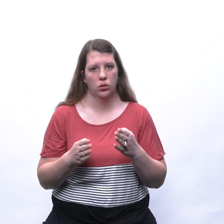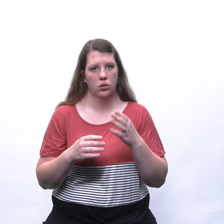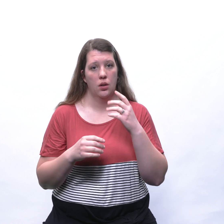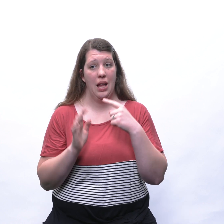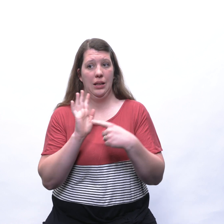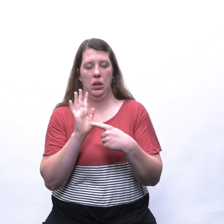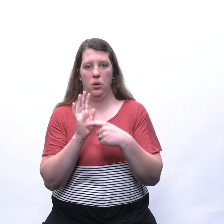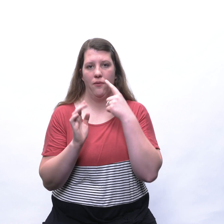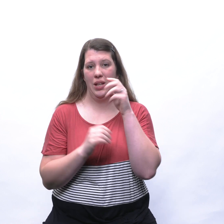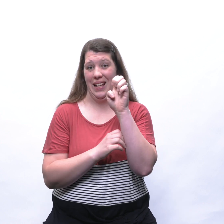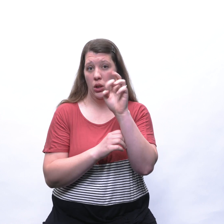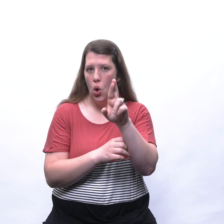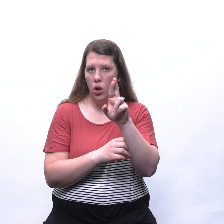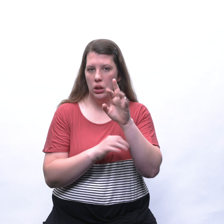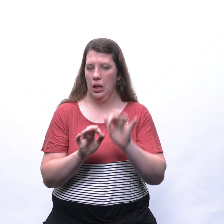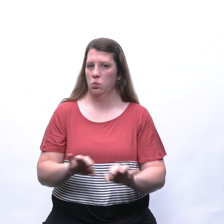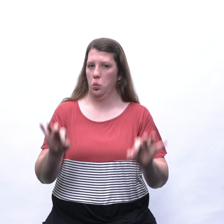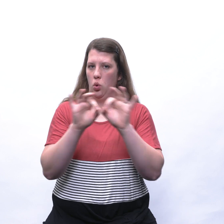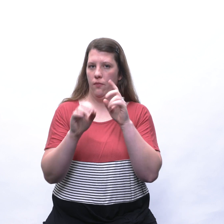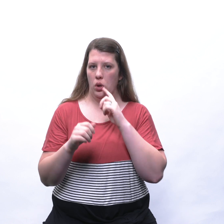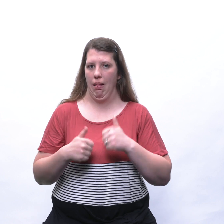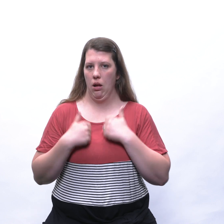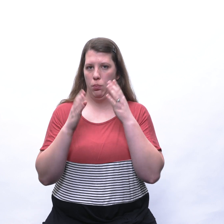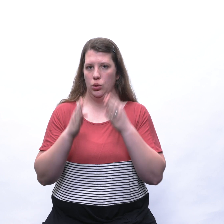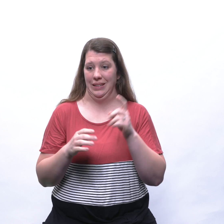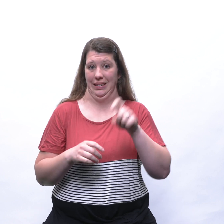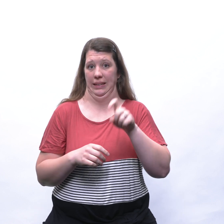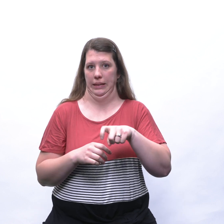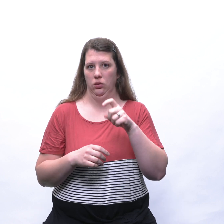that they bring in a live interpreter, especially for emergency rooms.